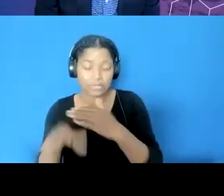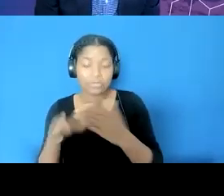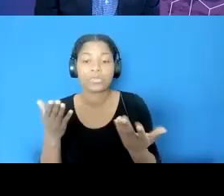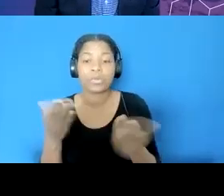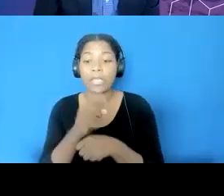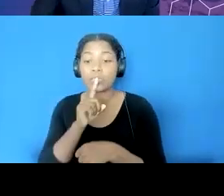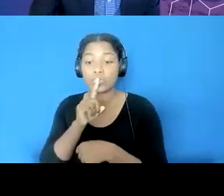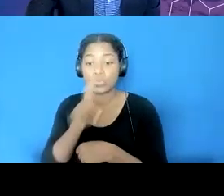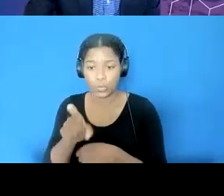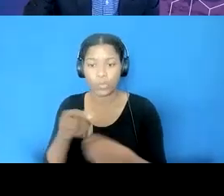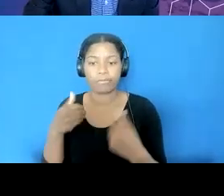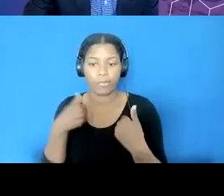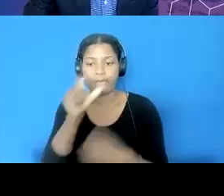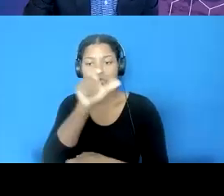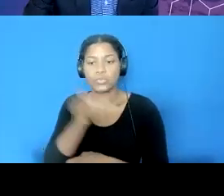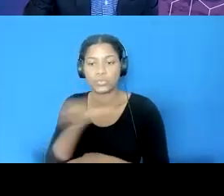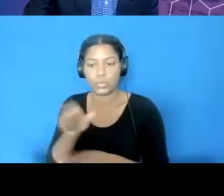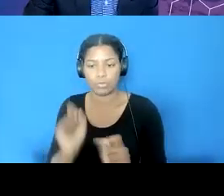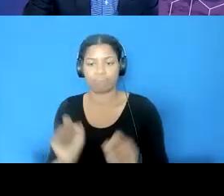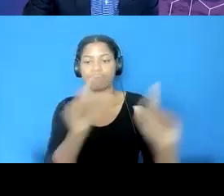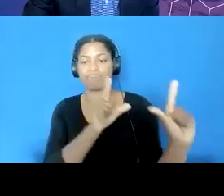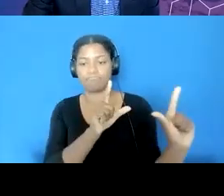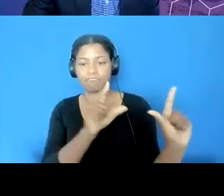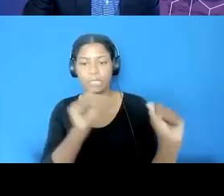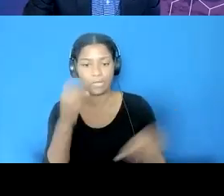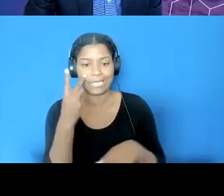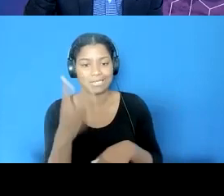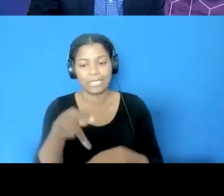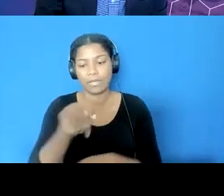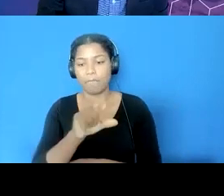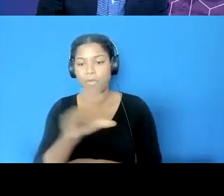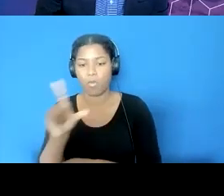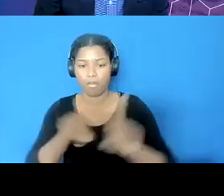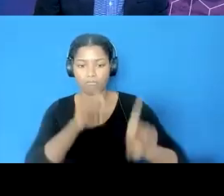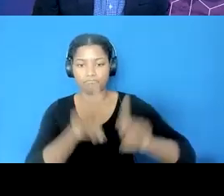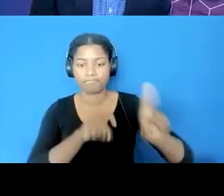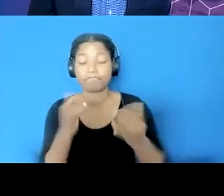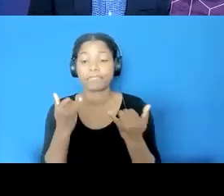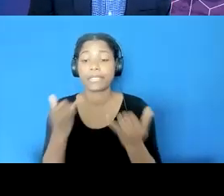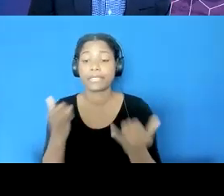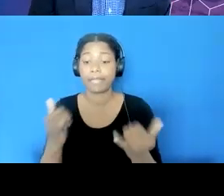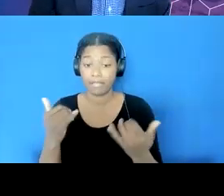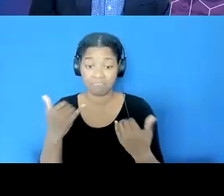from within the Zoom applications. Today, if you have questions for our presenters,